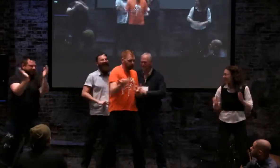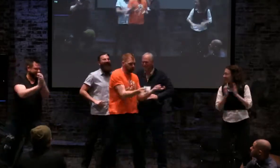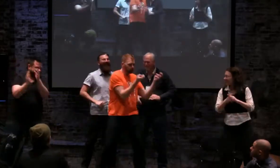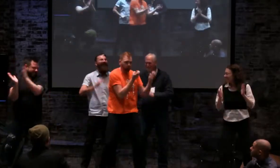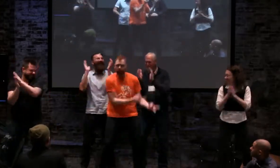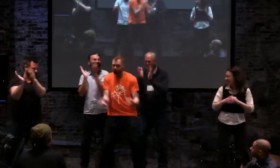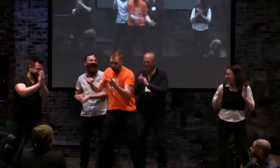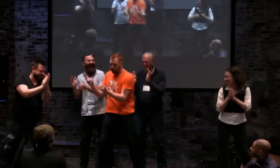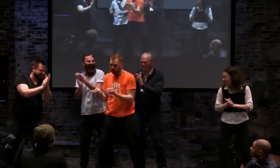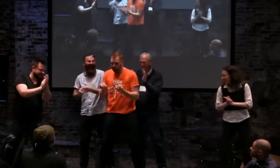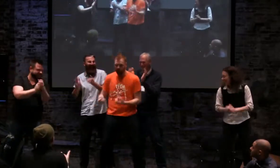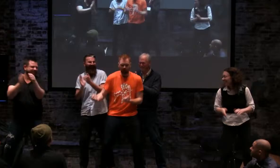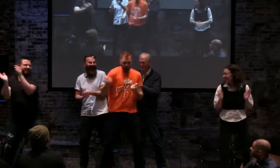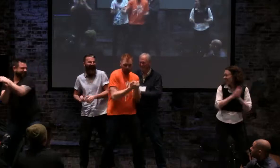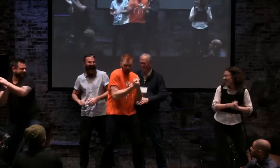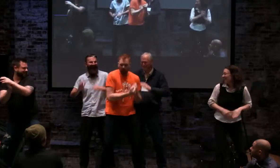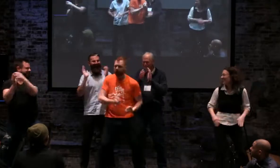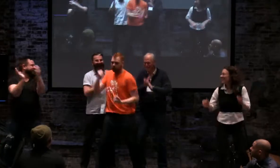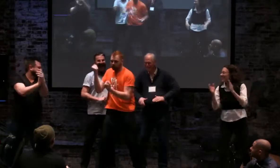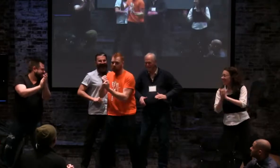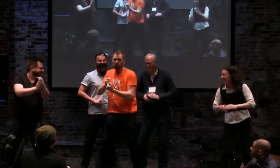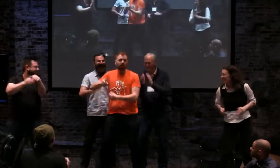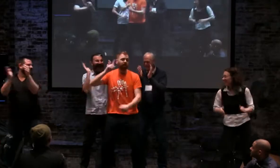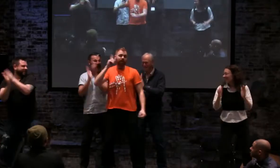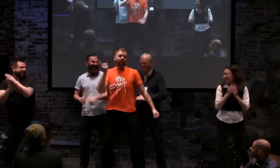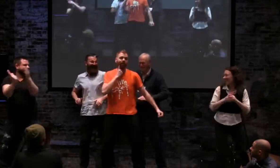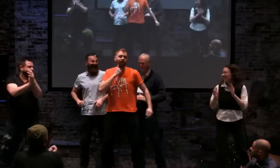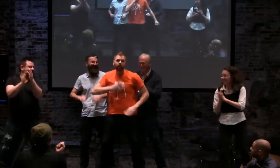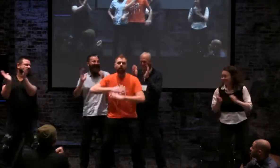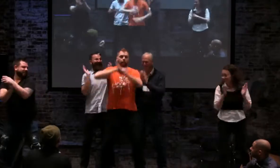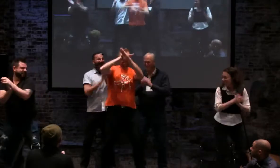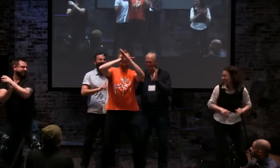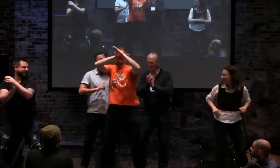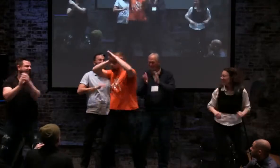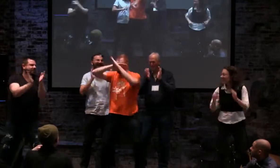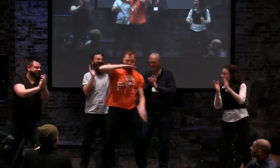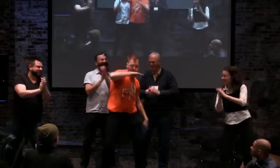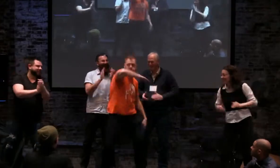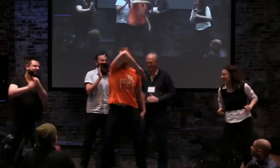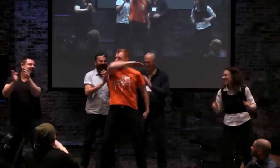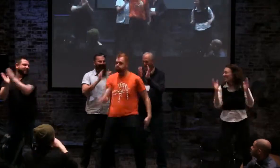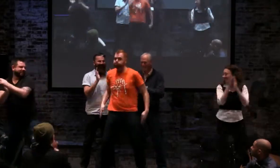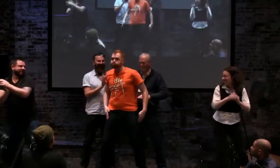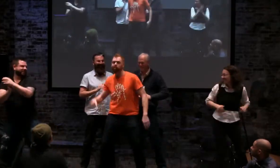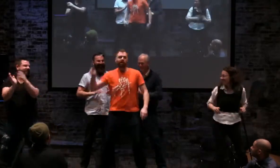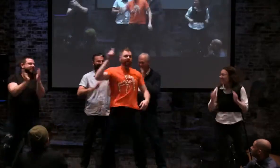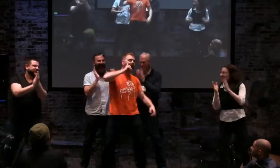Build, build, build. (clapping) Recruit, support. (clapping)